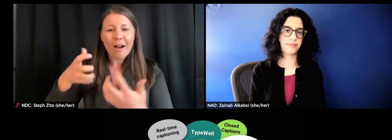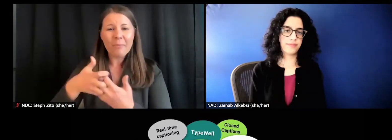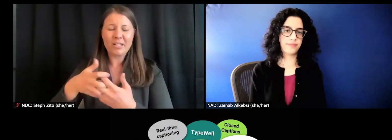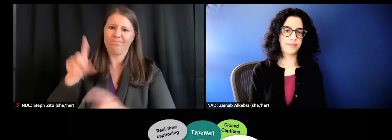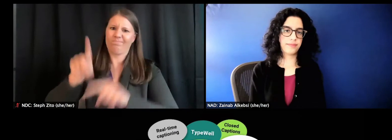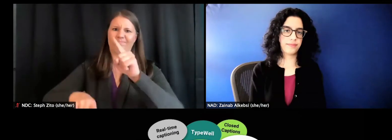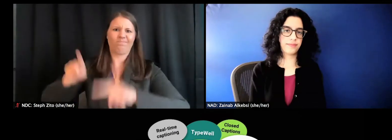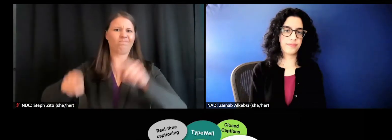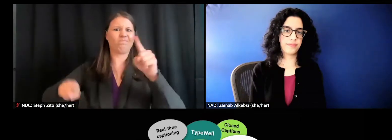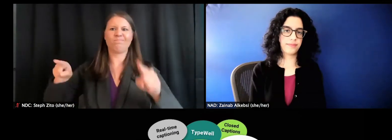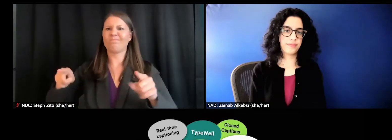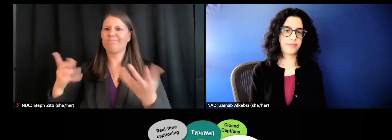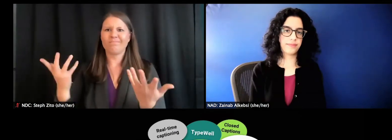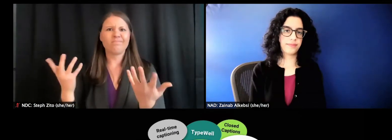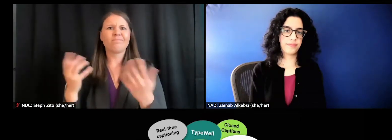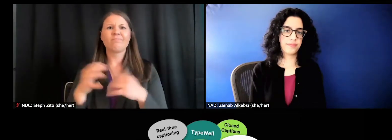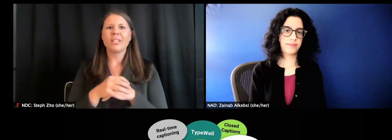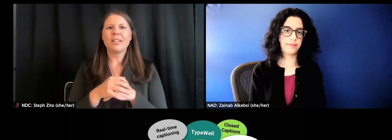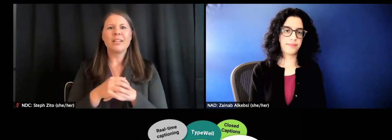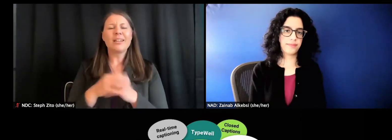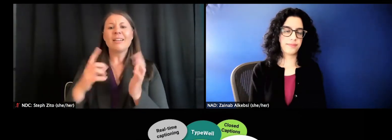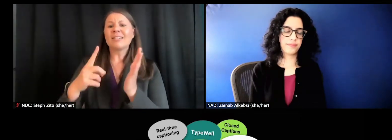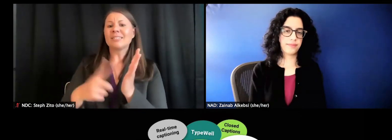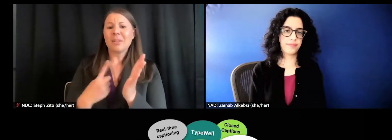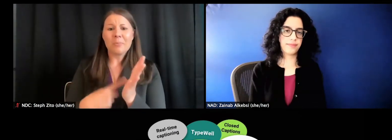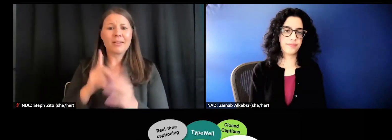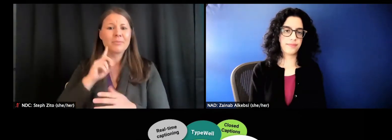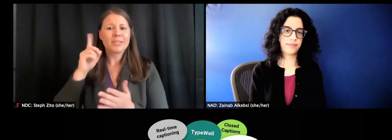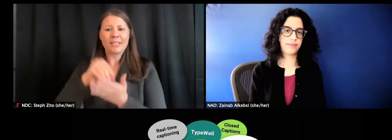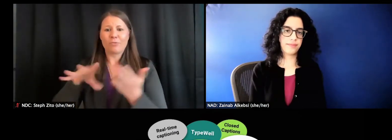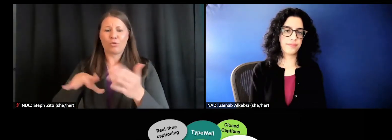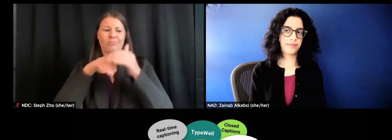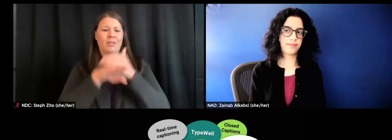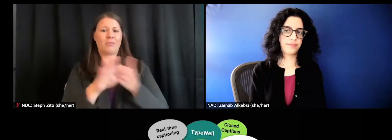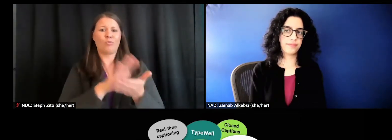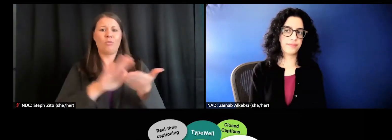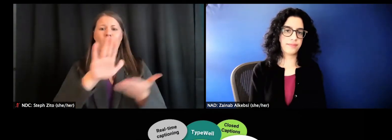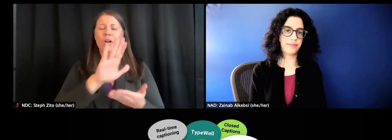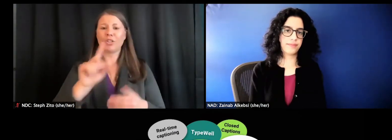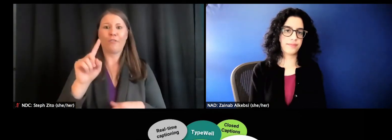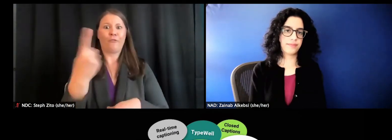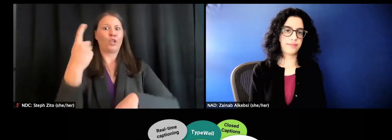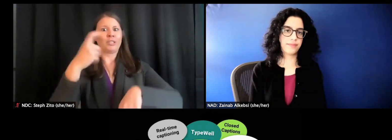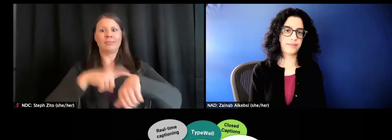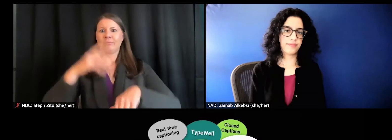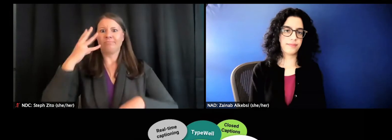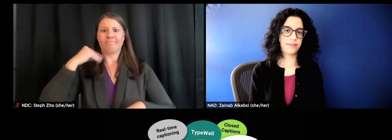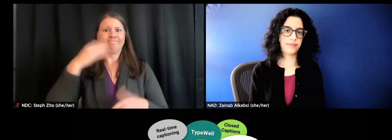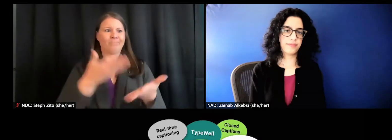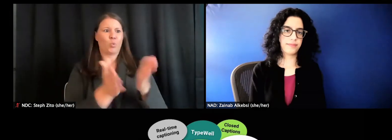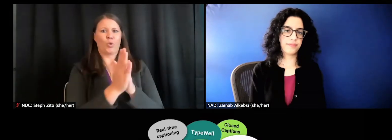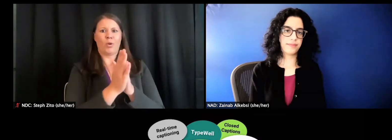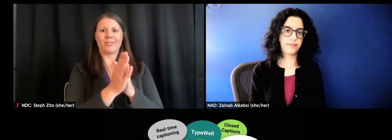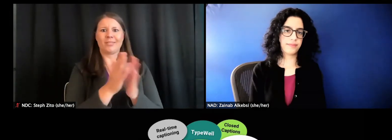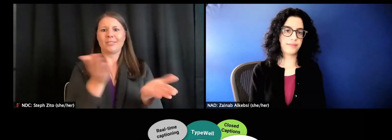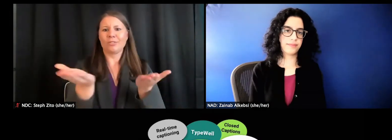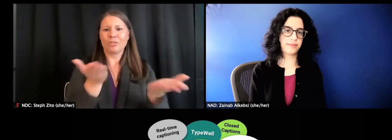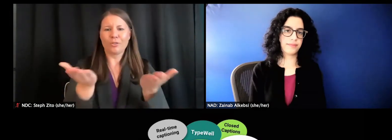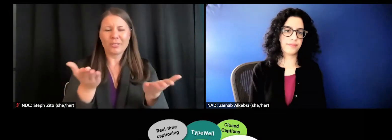a variety of experiences and sometimes deaf students are having an experience for the first time